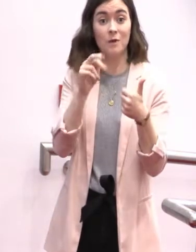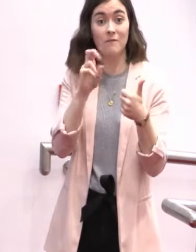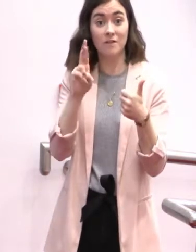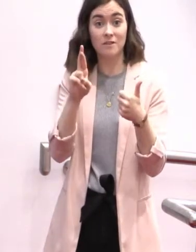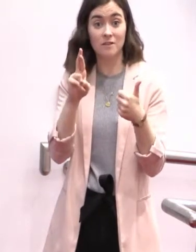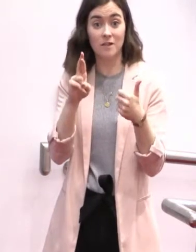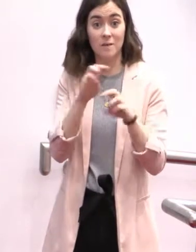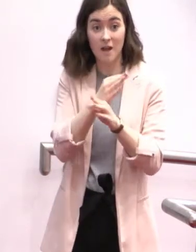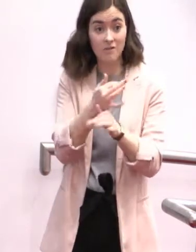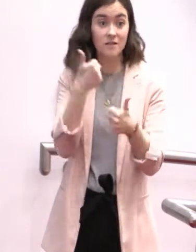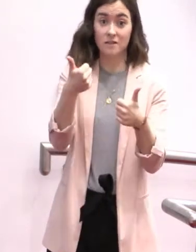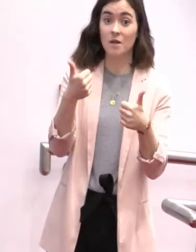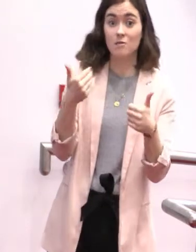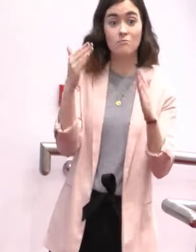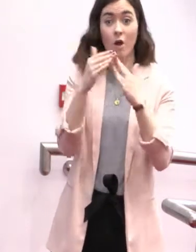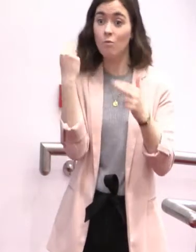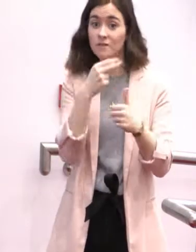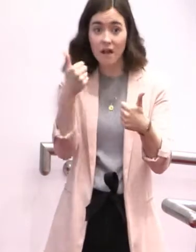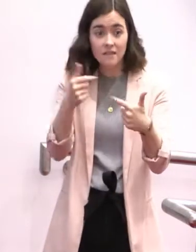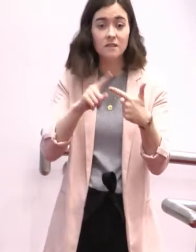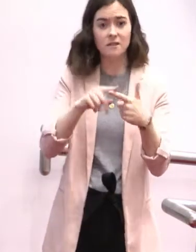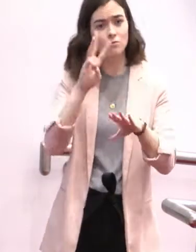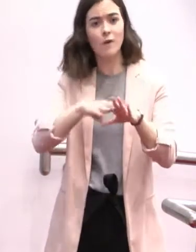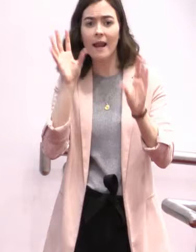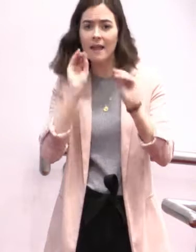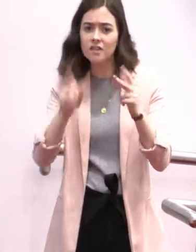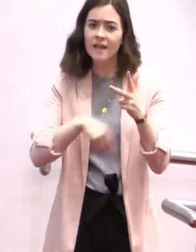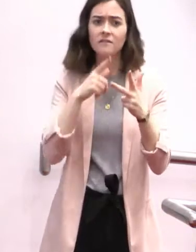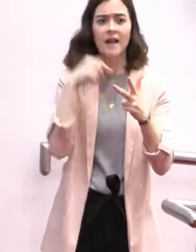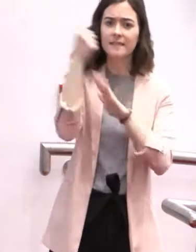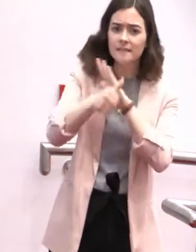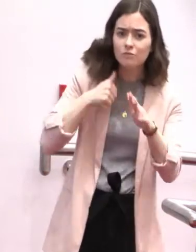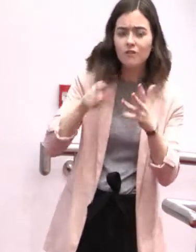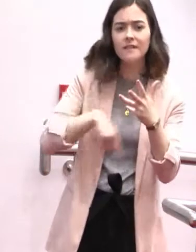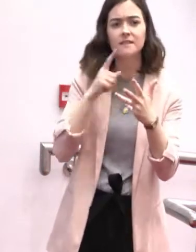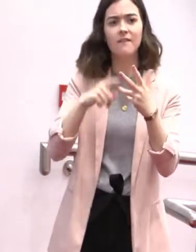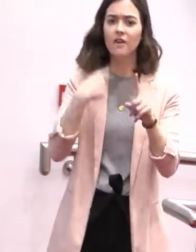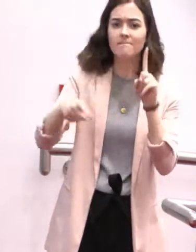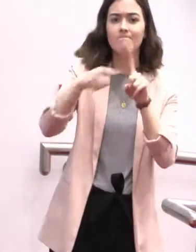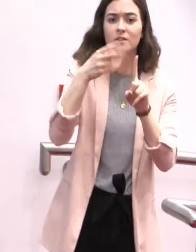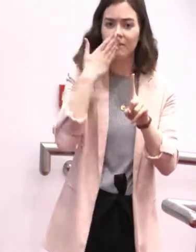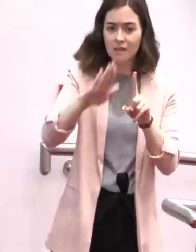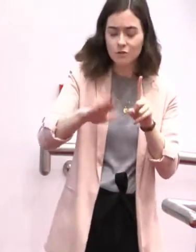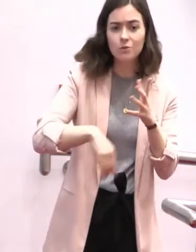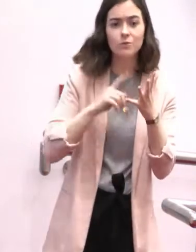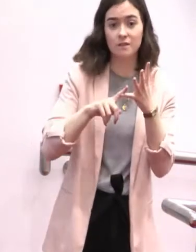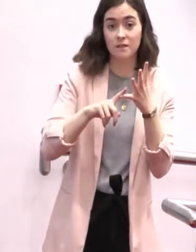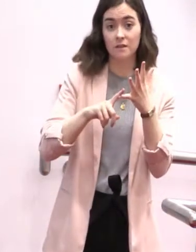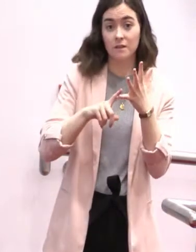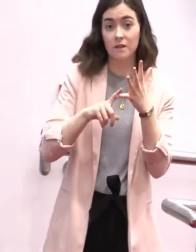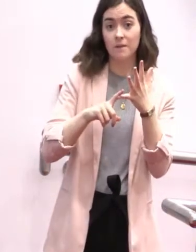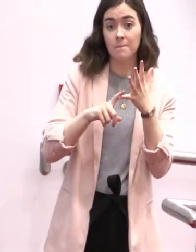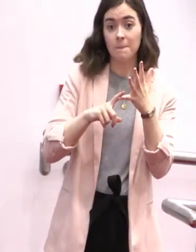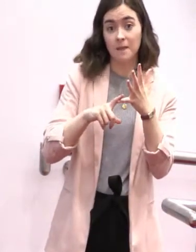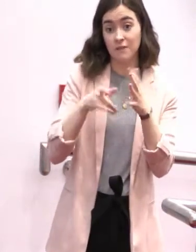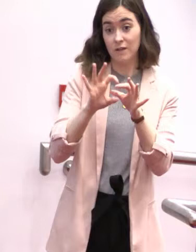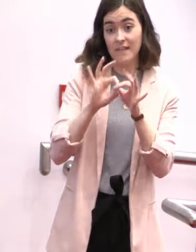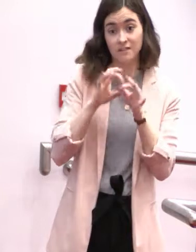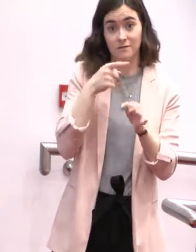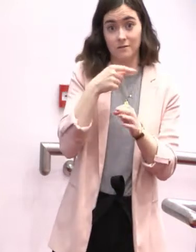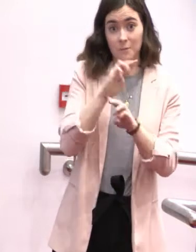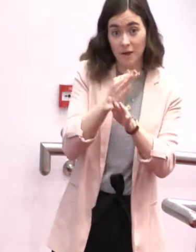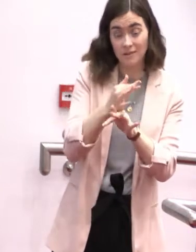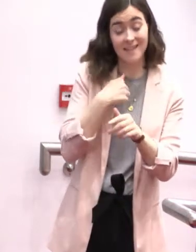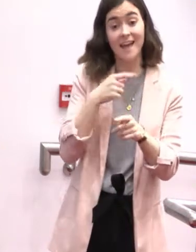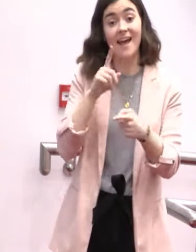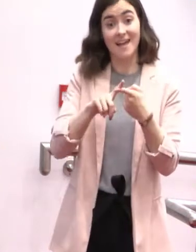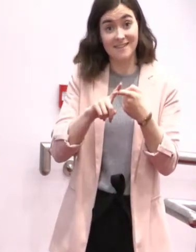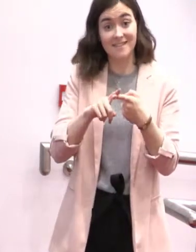I was well educated and experienced and my home was nice.